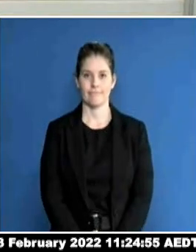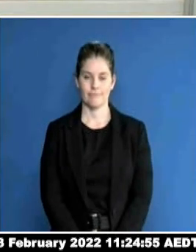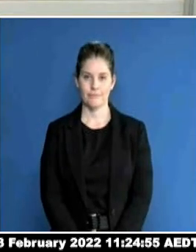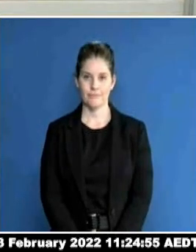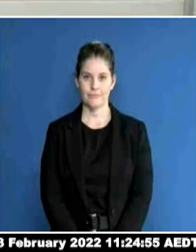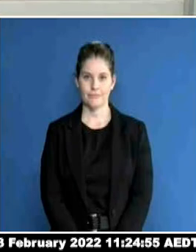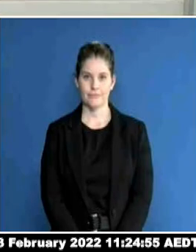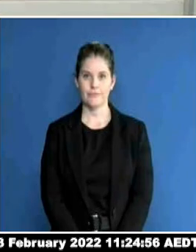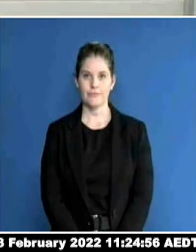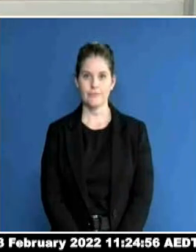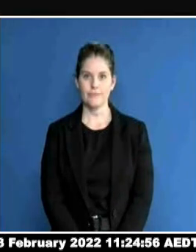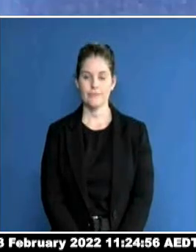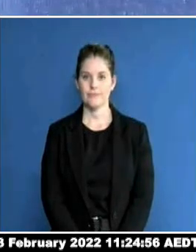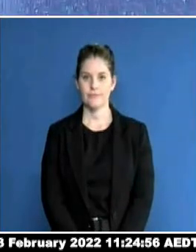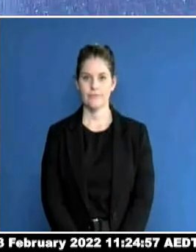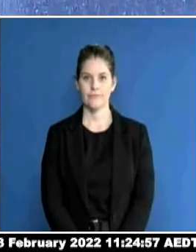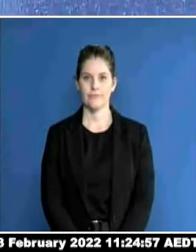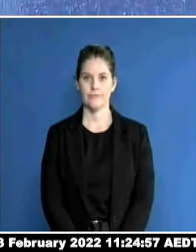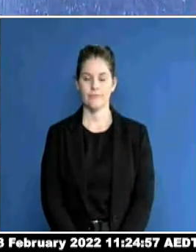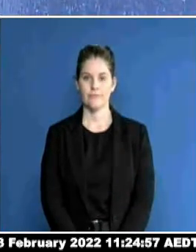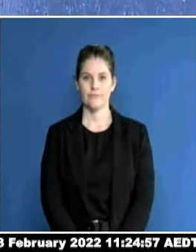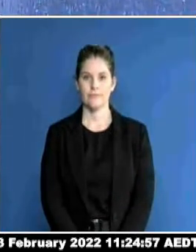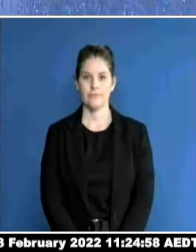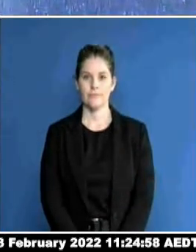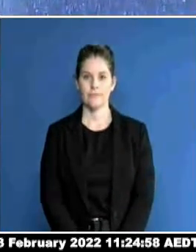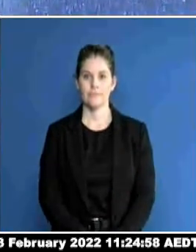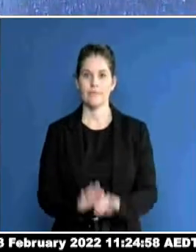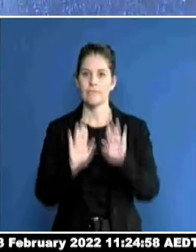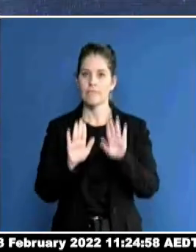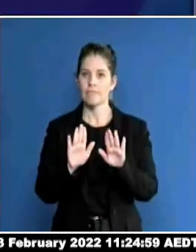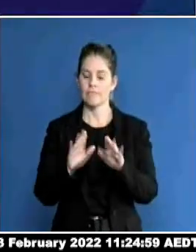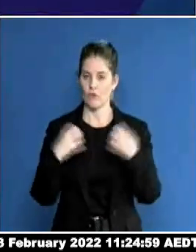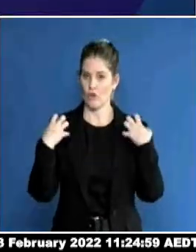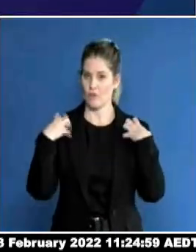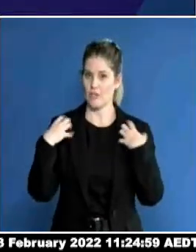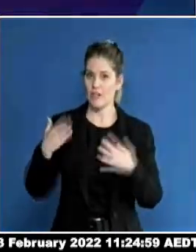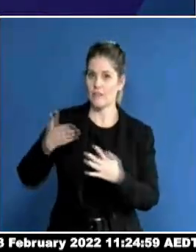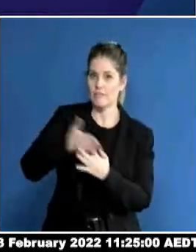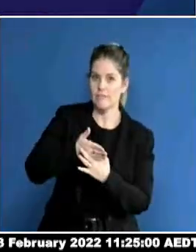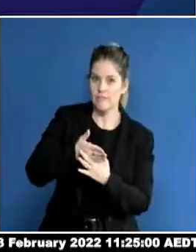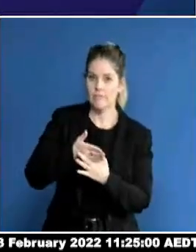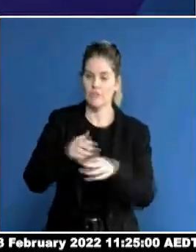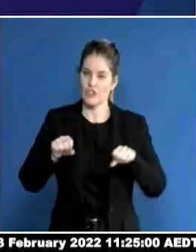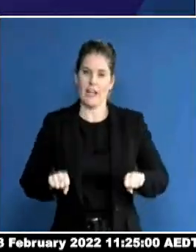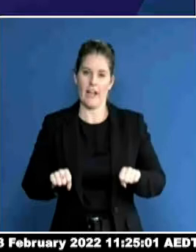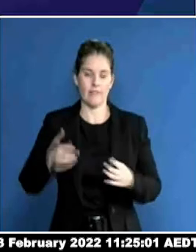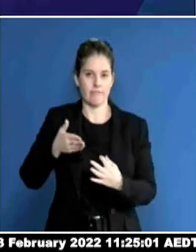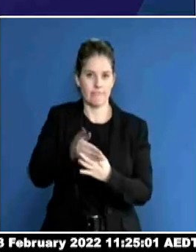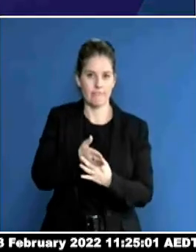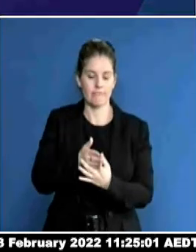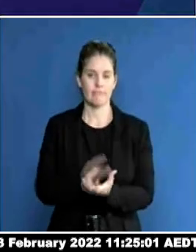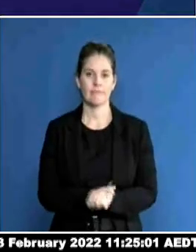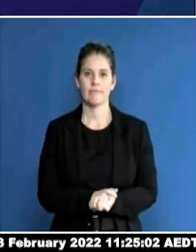Mija, could you -- CHAIR: Sorry, just before we continue, may I thank you both for coming